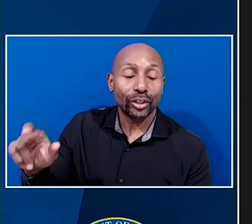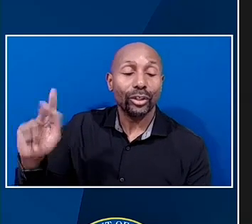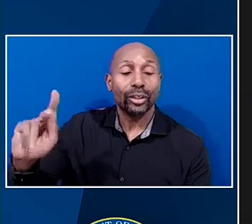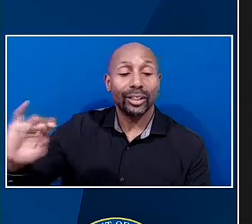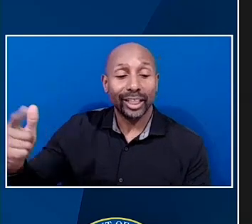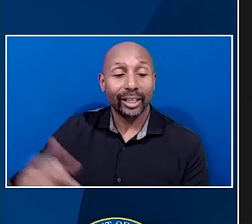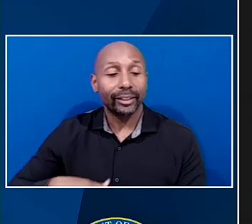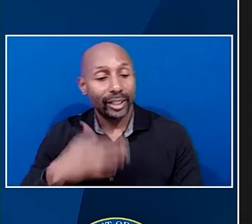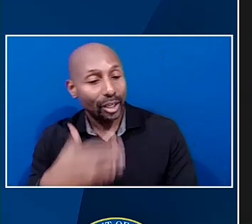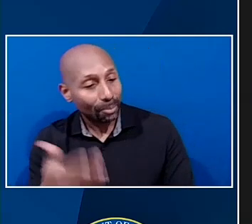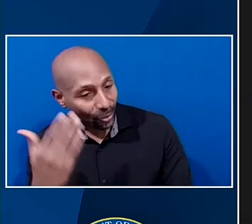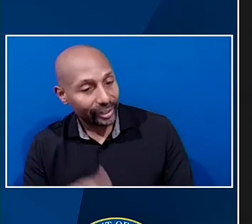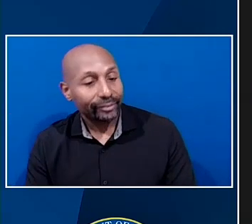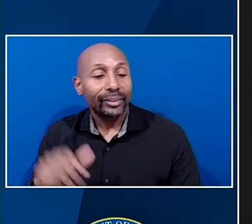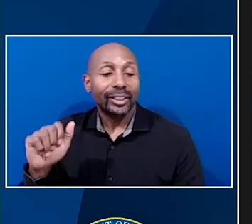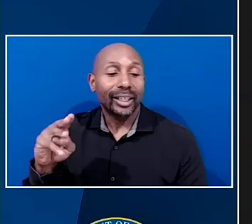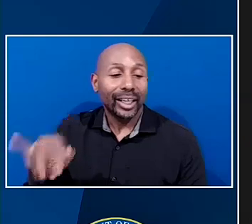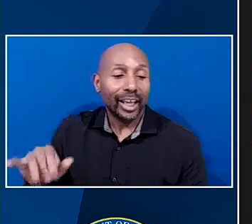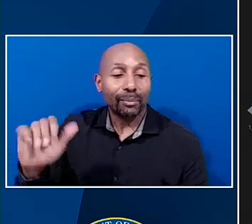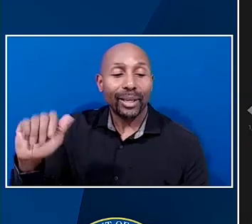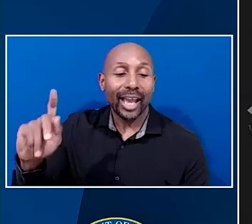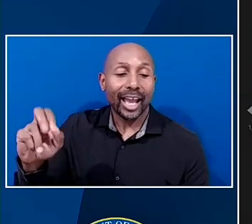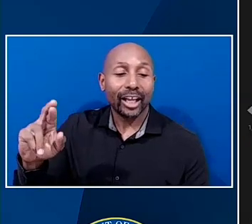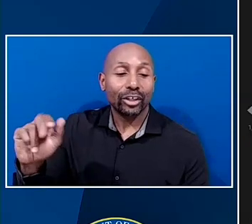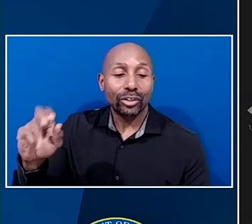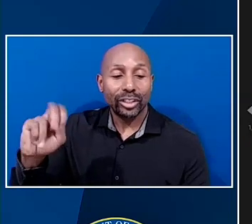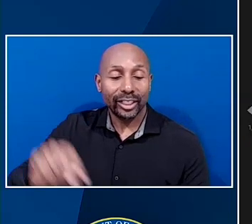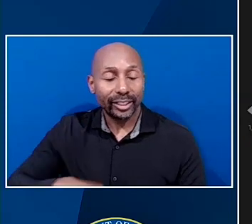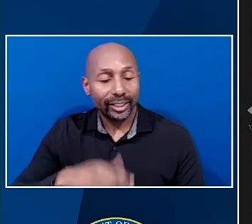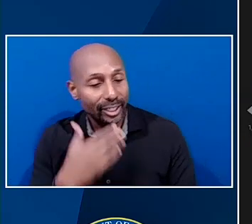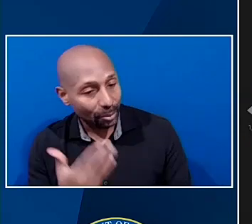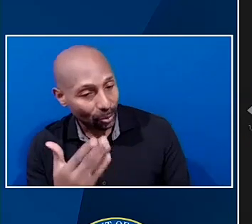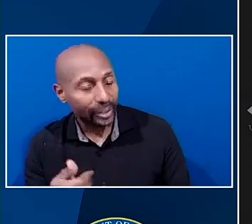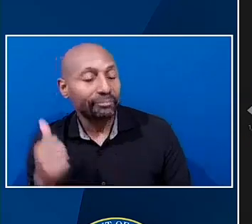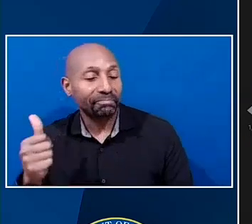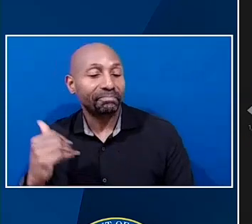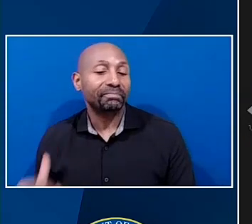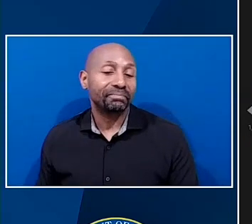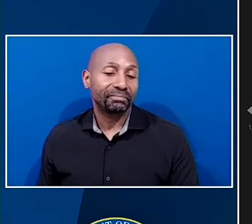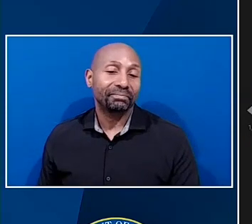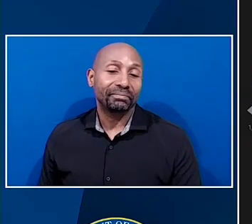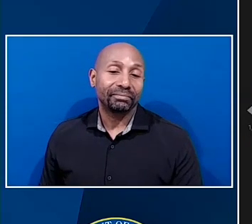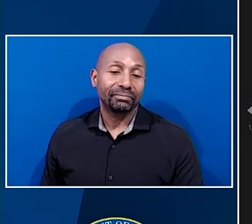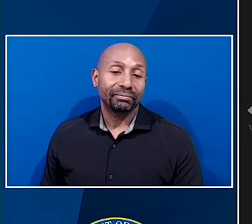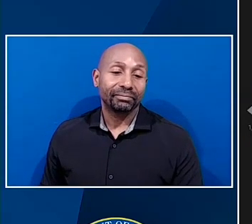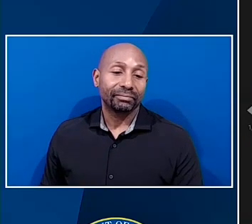Good morning. For our proprietary institutions of higher education, we have Jillian Klein. Good morning.